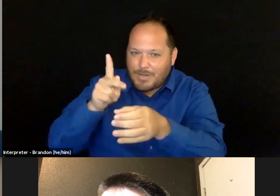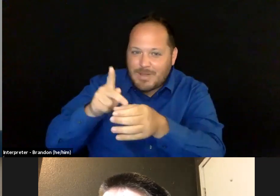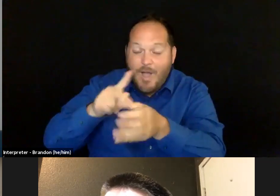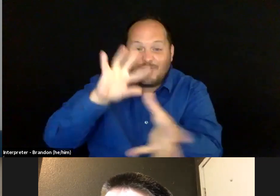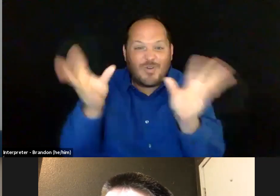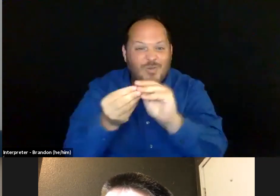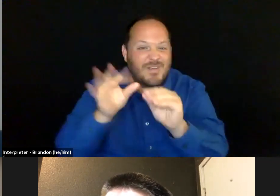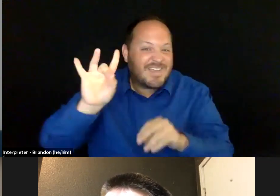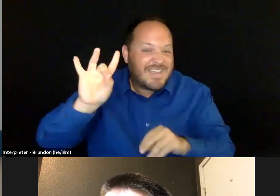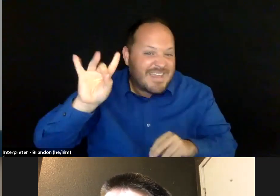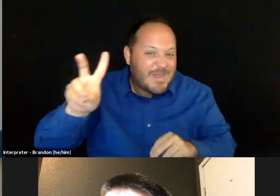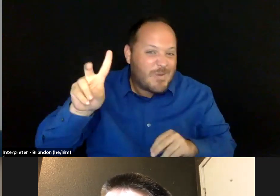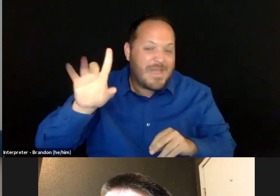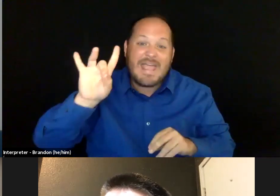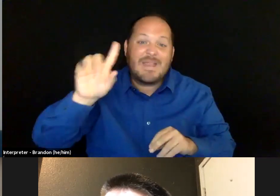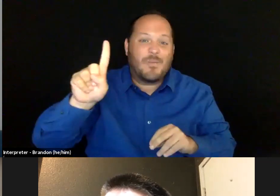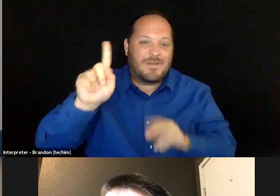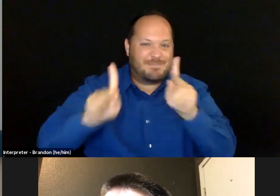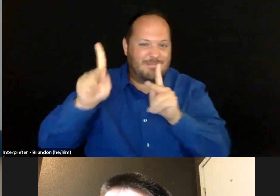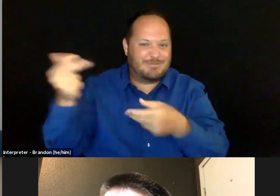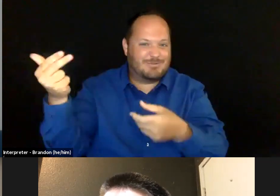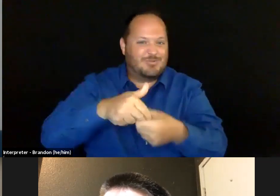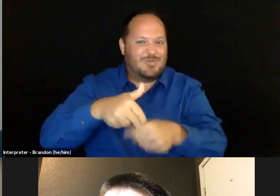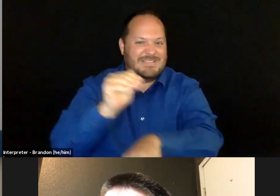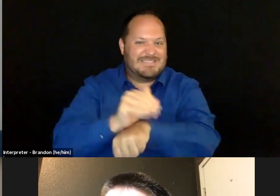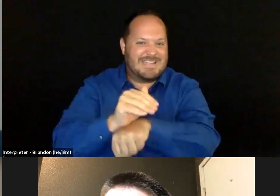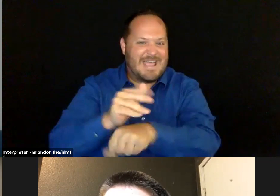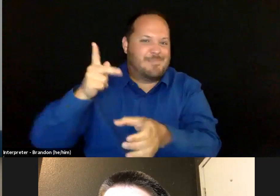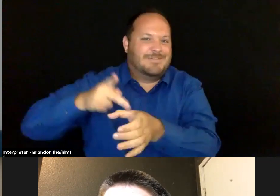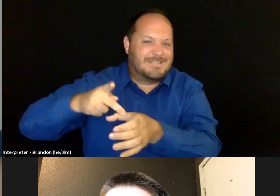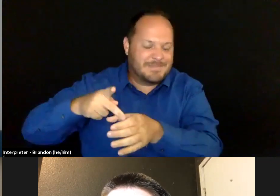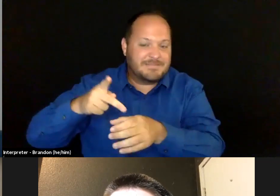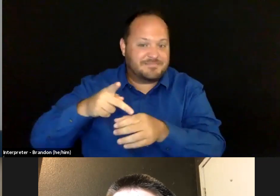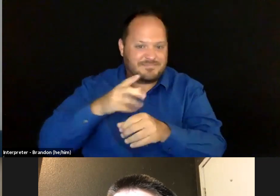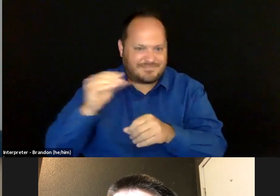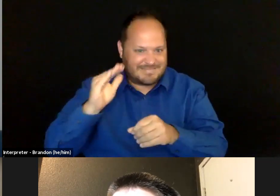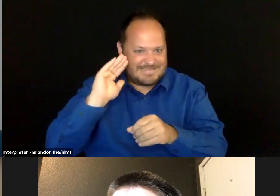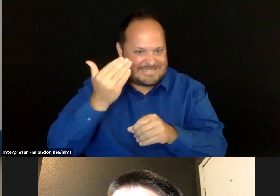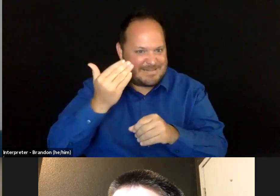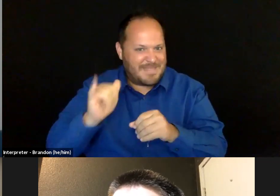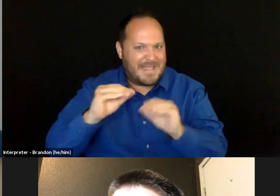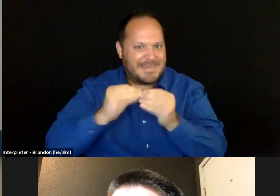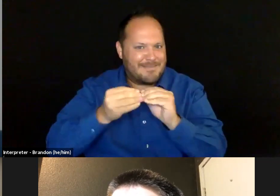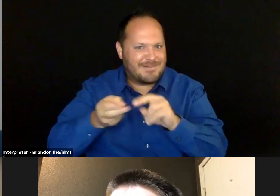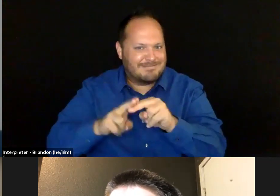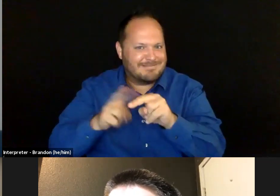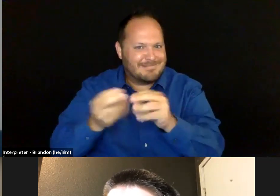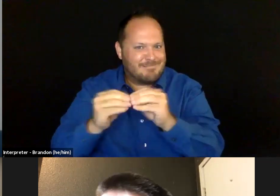This term the court heard three employment discrimination cases, two from ACLU clients Aimee Stephens who was fired for being